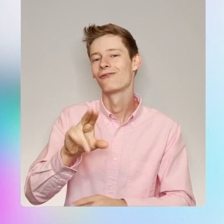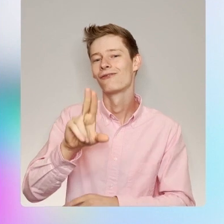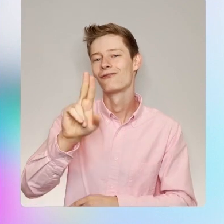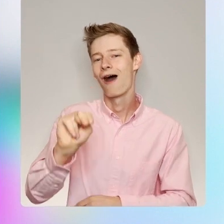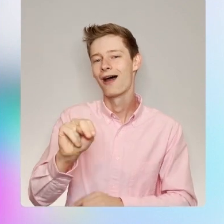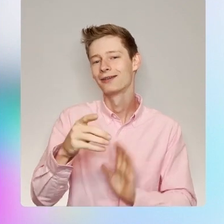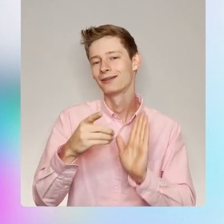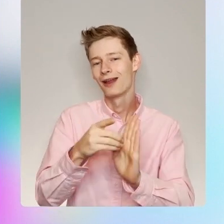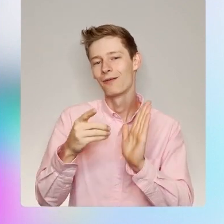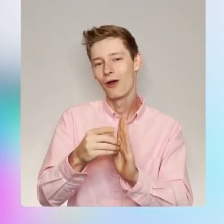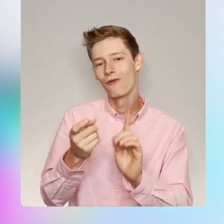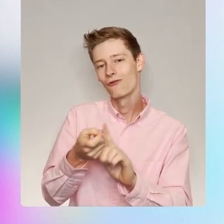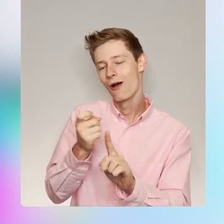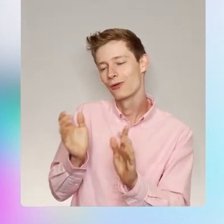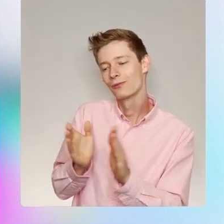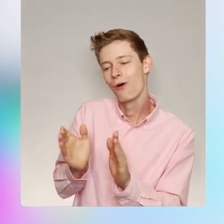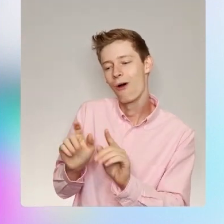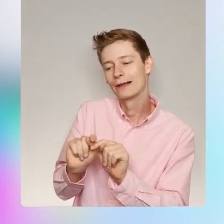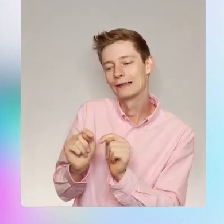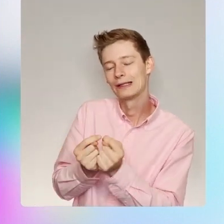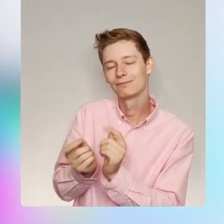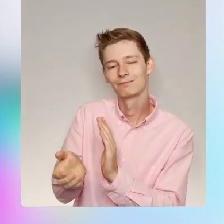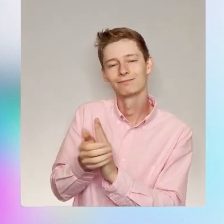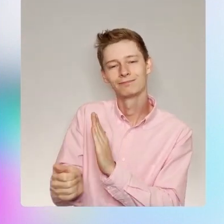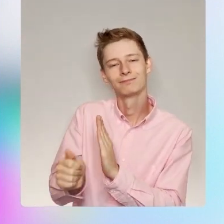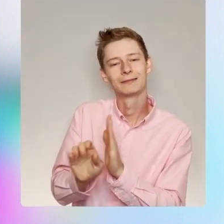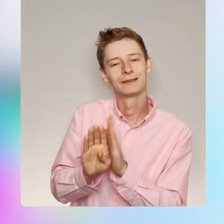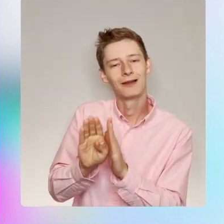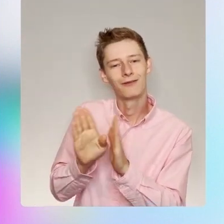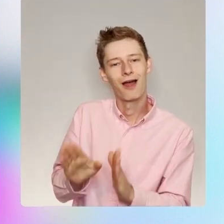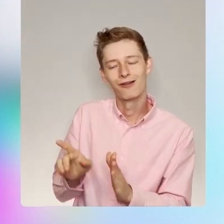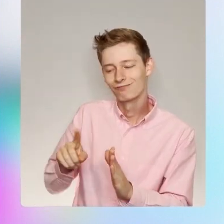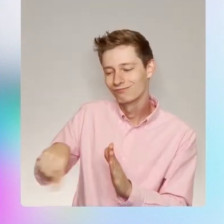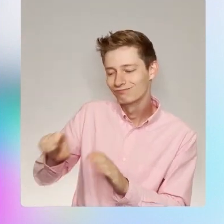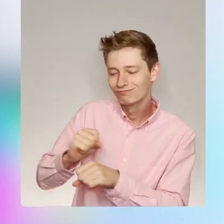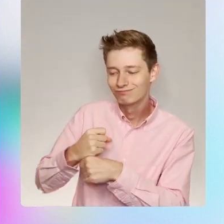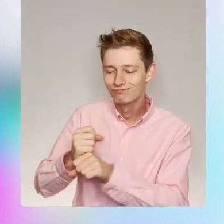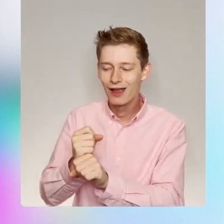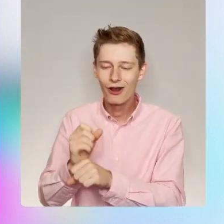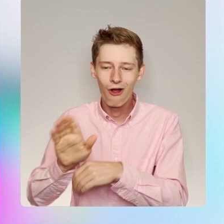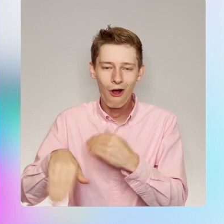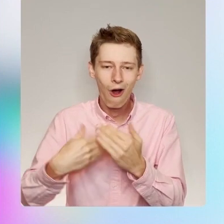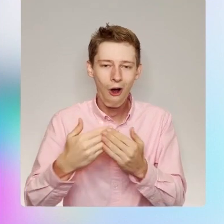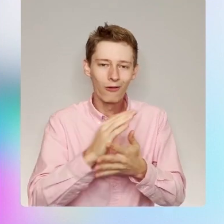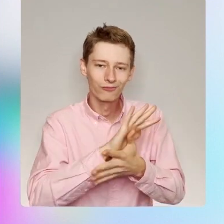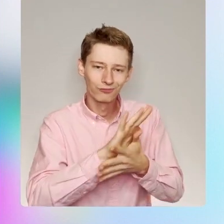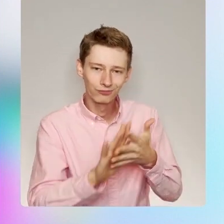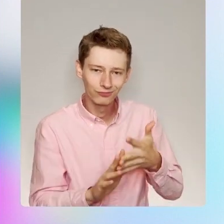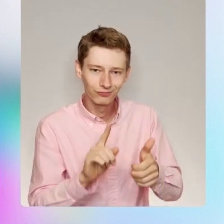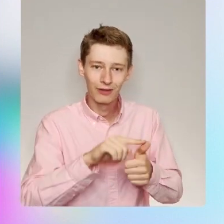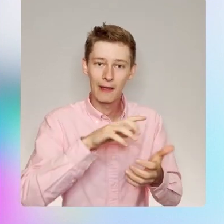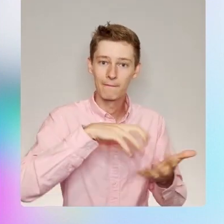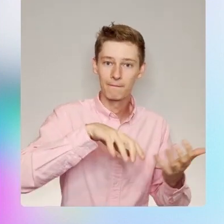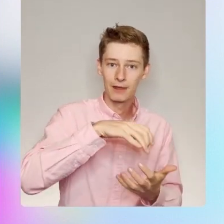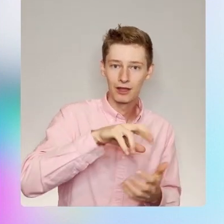by a small team of talented developers using all the pillars of Presence Platform-mixed reality,